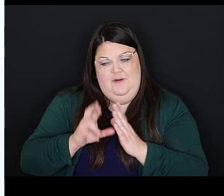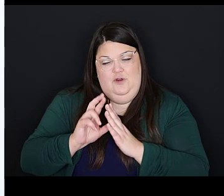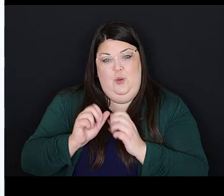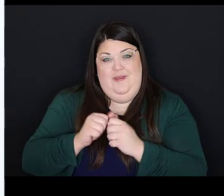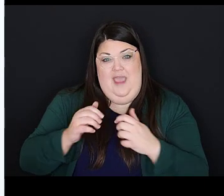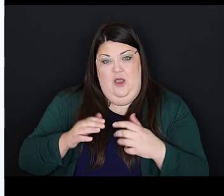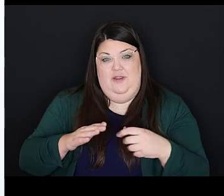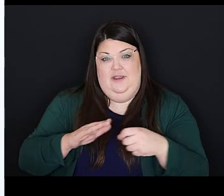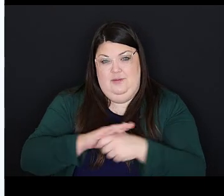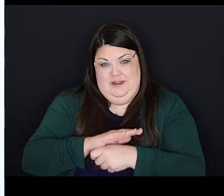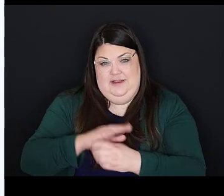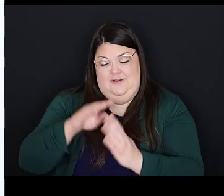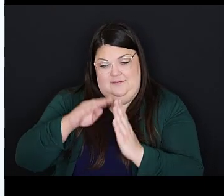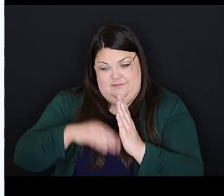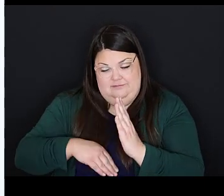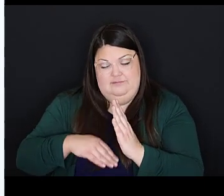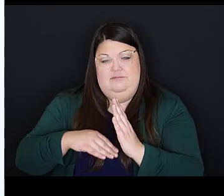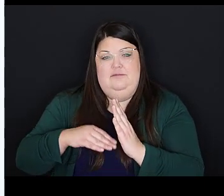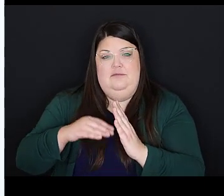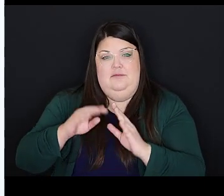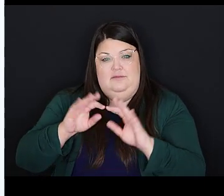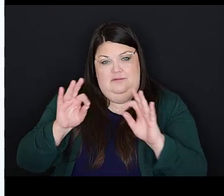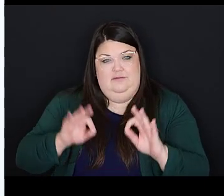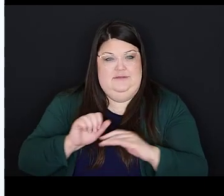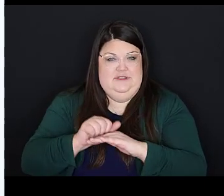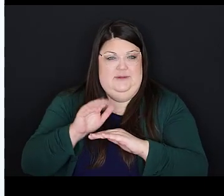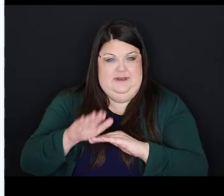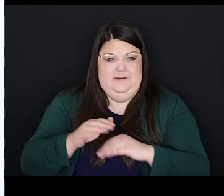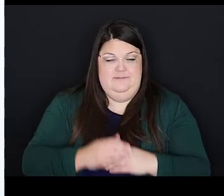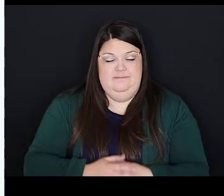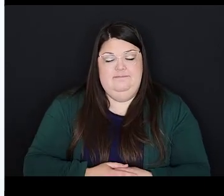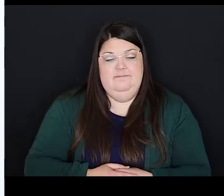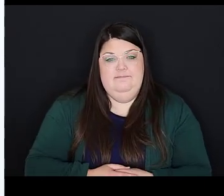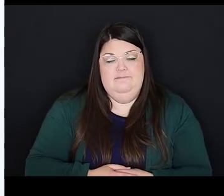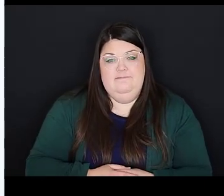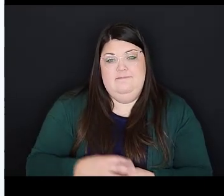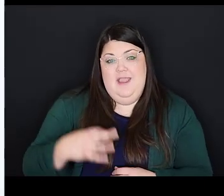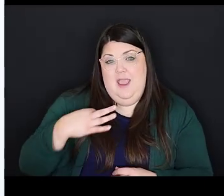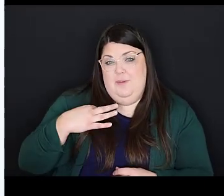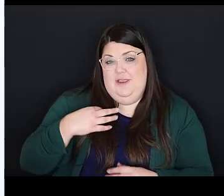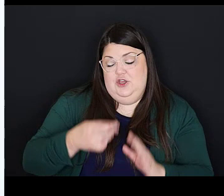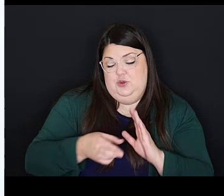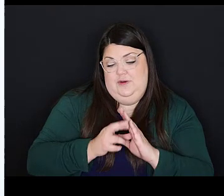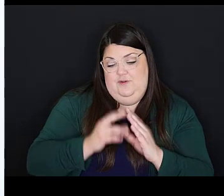form submitted by the applicant. Application Review Information,